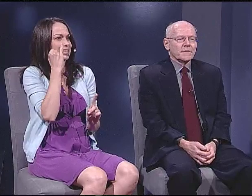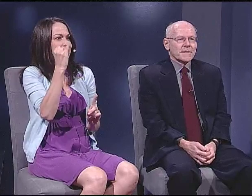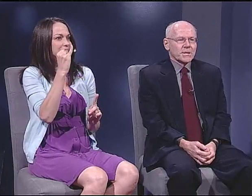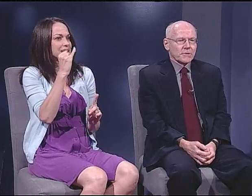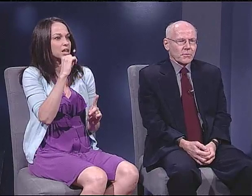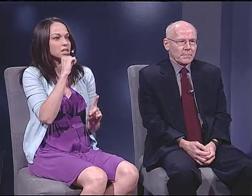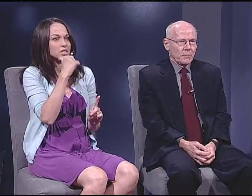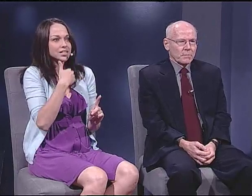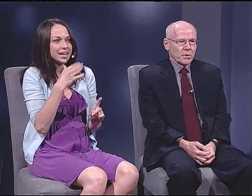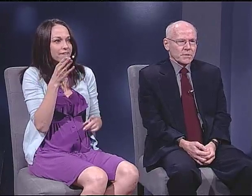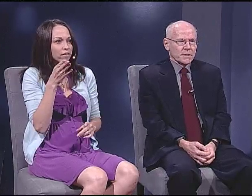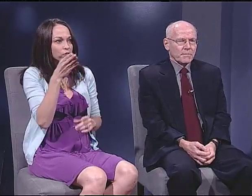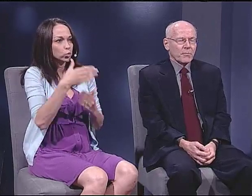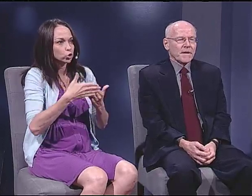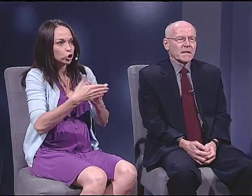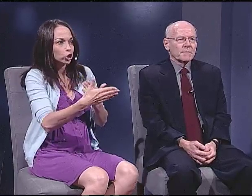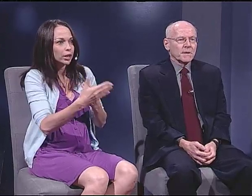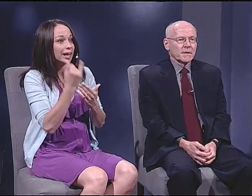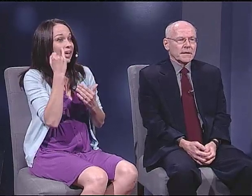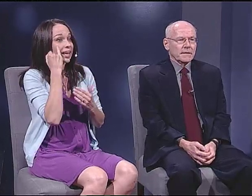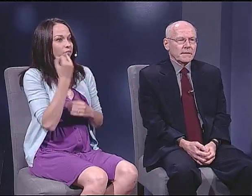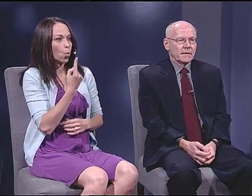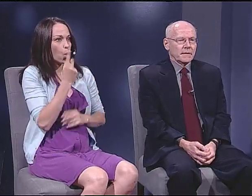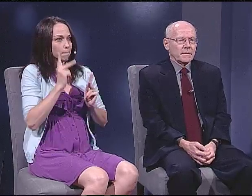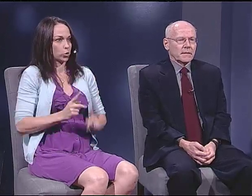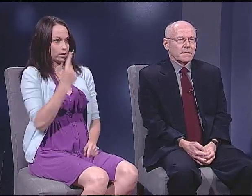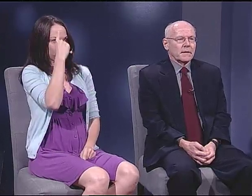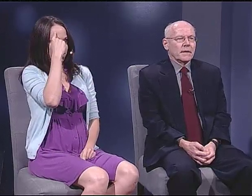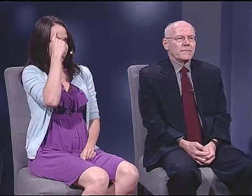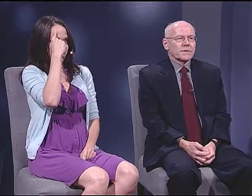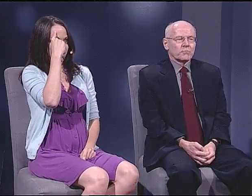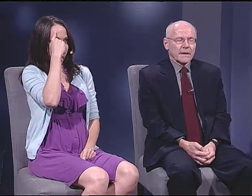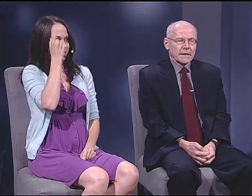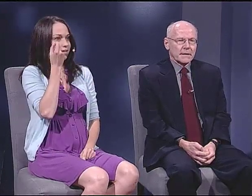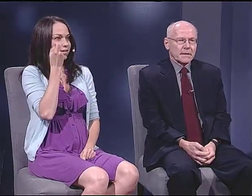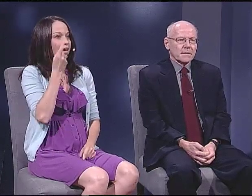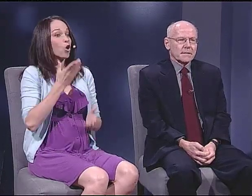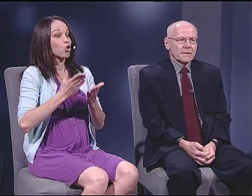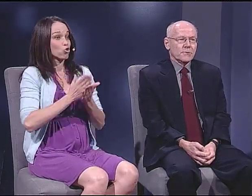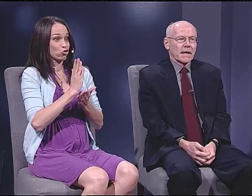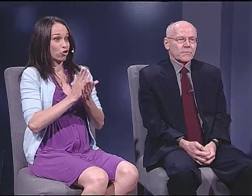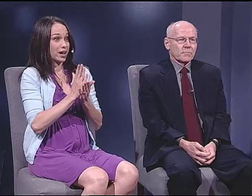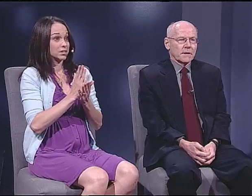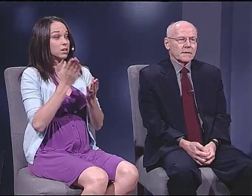if it's shared only by one person, but in a community, if it's recognized you have a right.